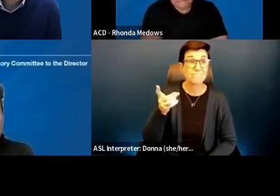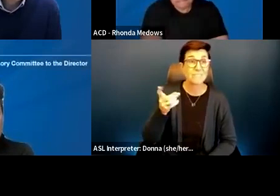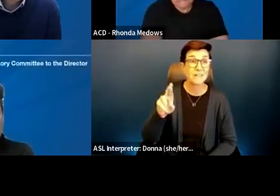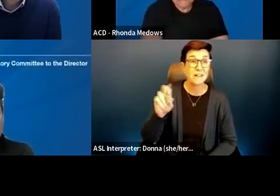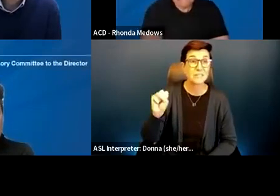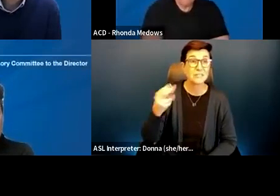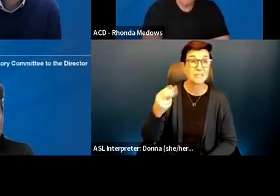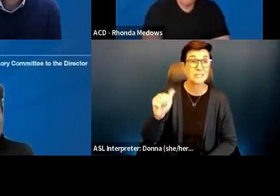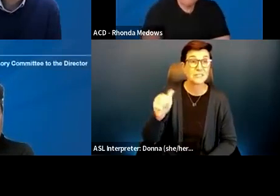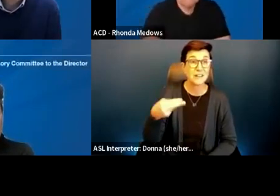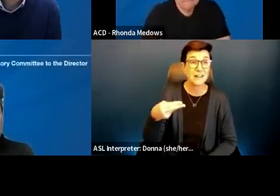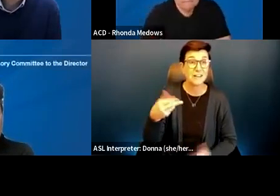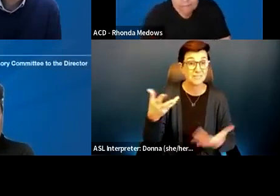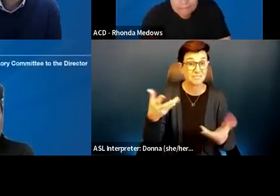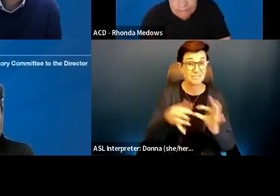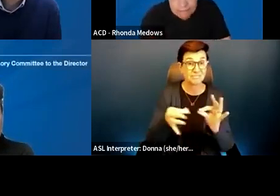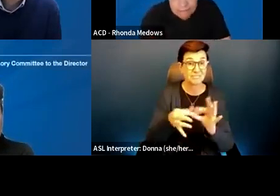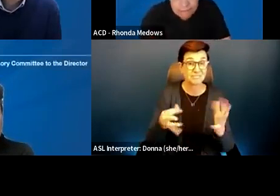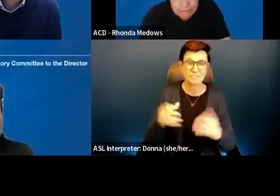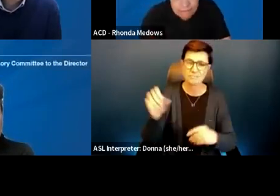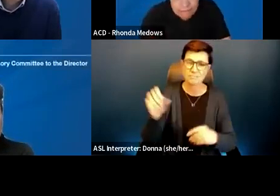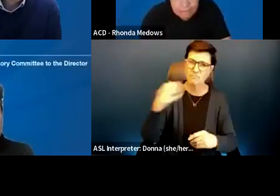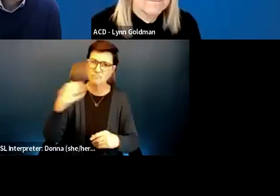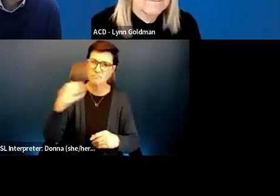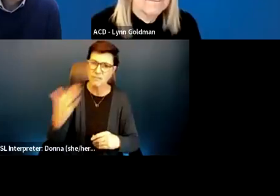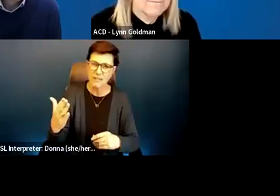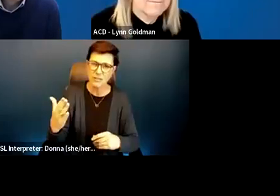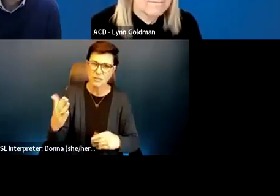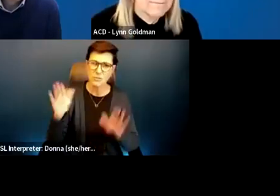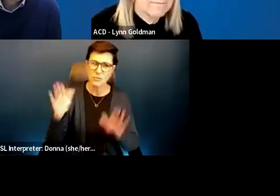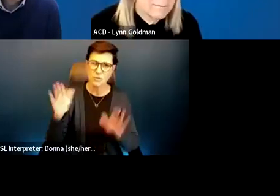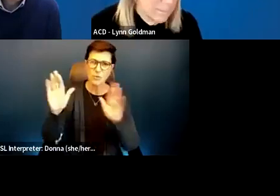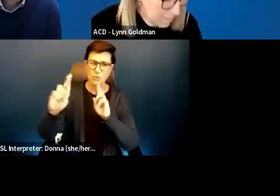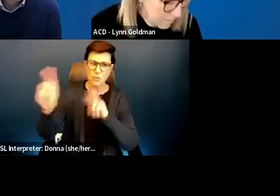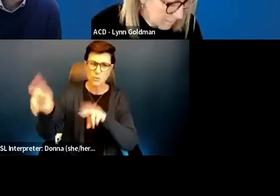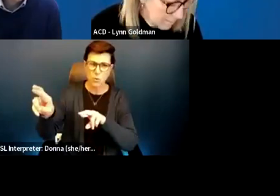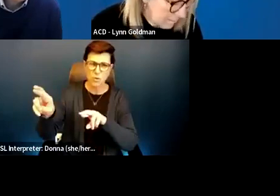Thank you so much for this great report and lots of really great recommendations.